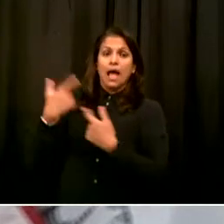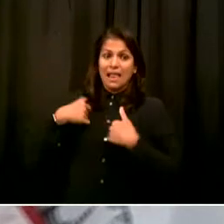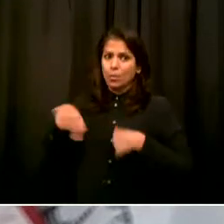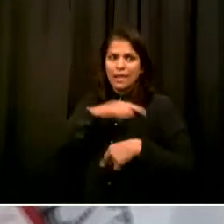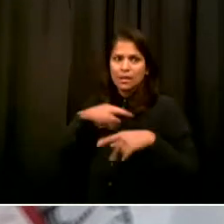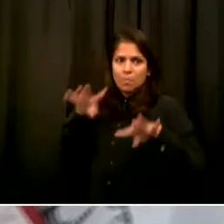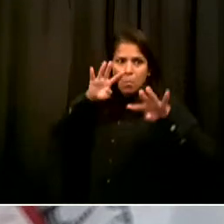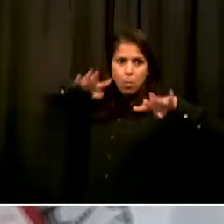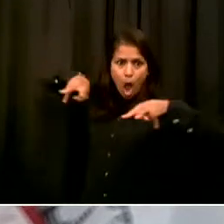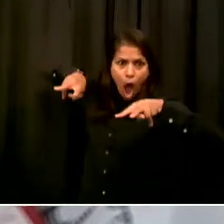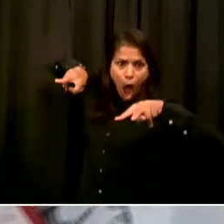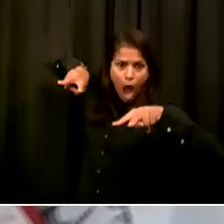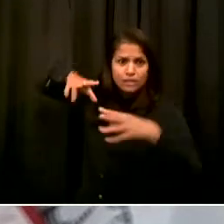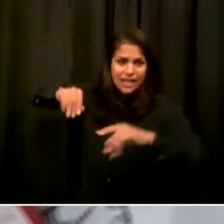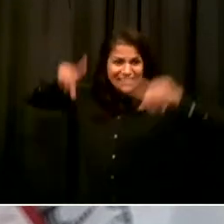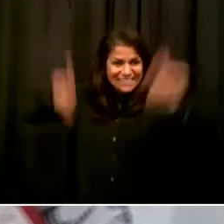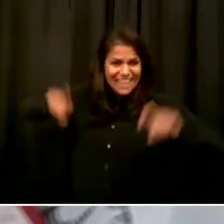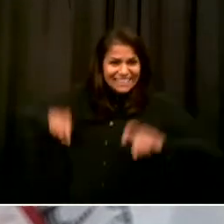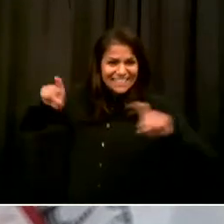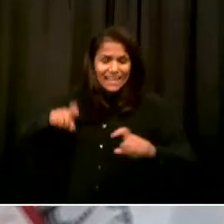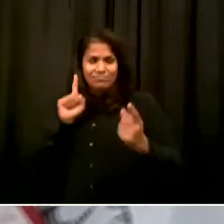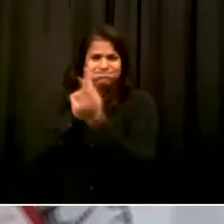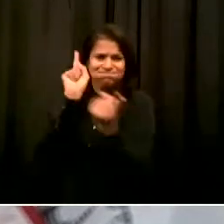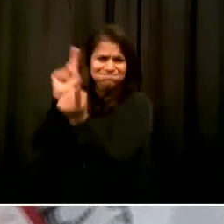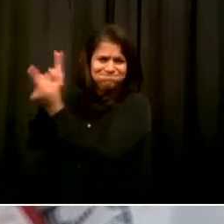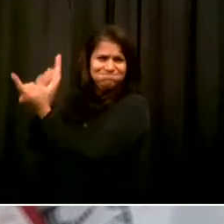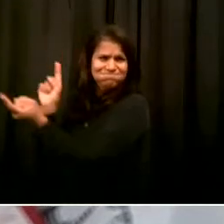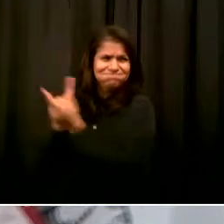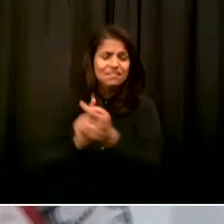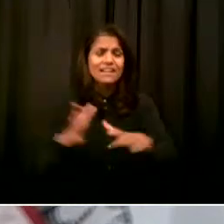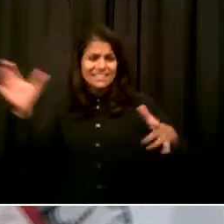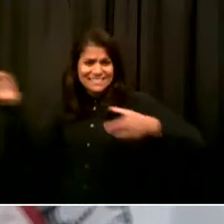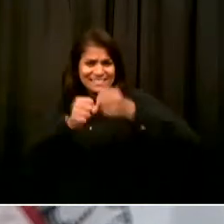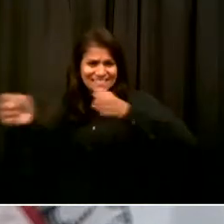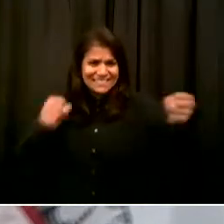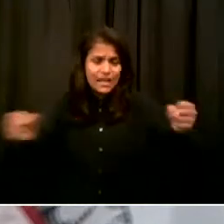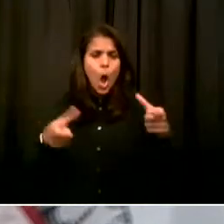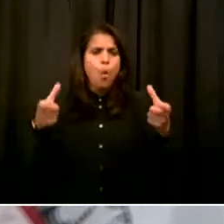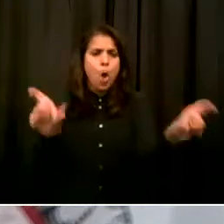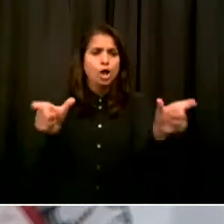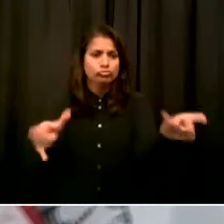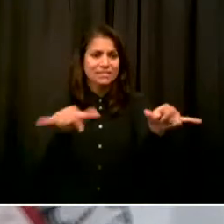BETTER SITUATION IN QUEENS AND INCREASINGLY BETTER IN BROOKOKLN